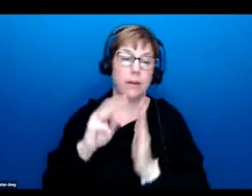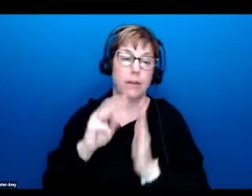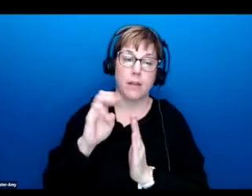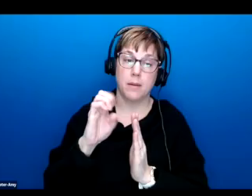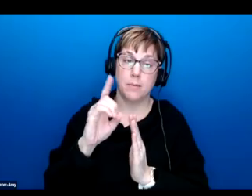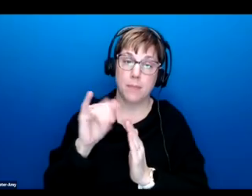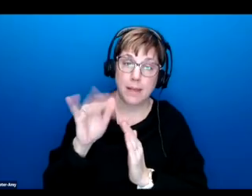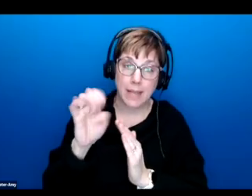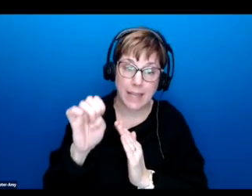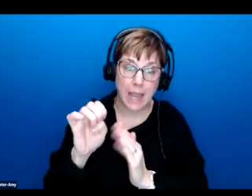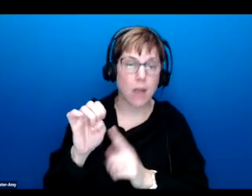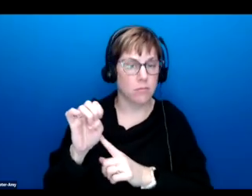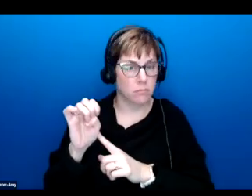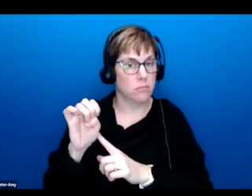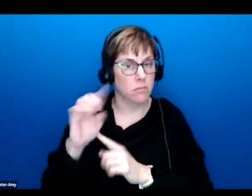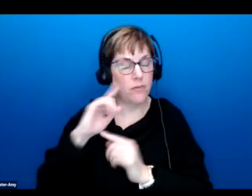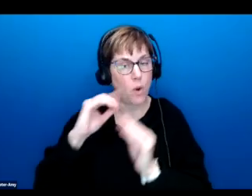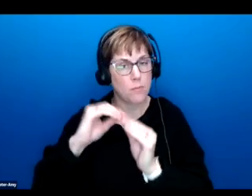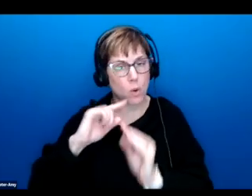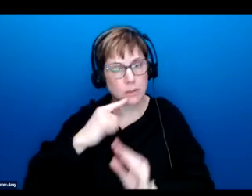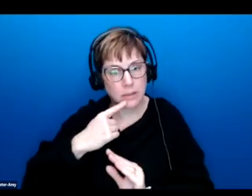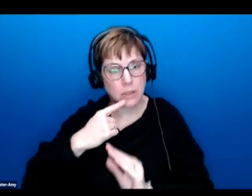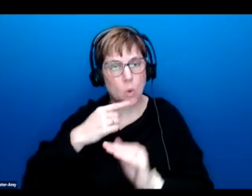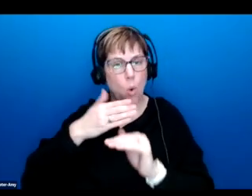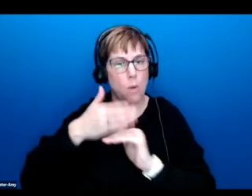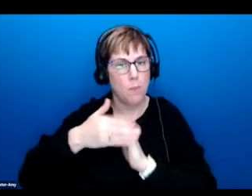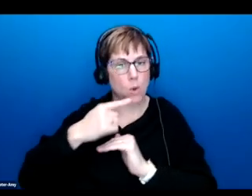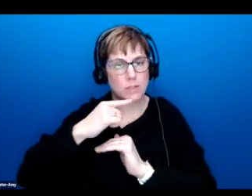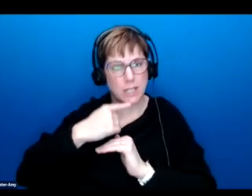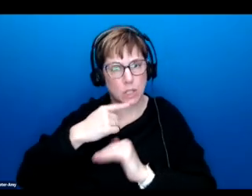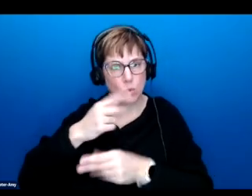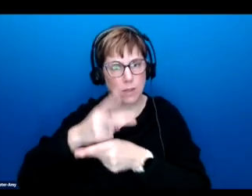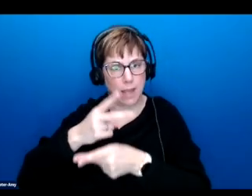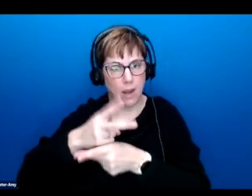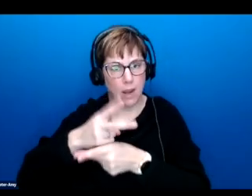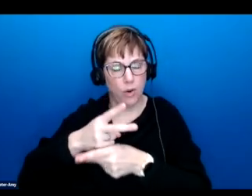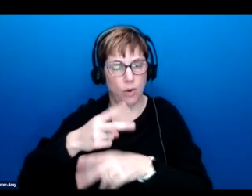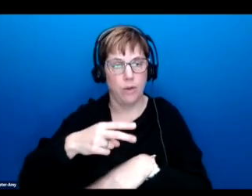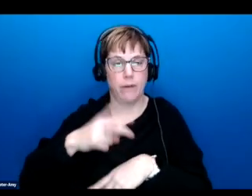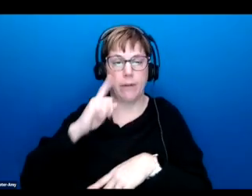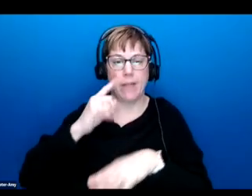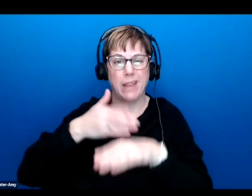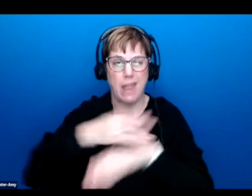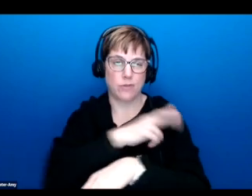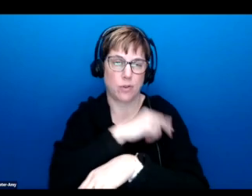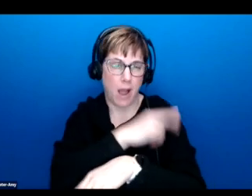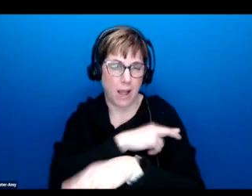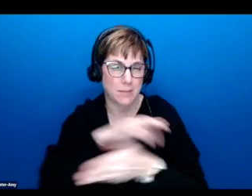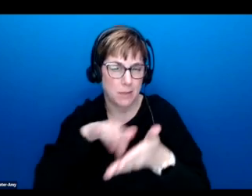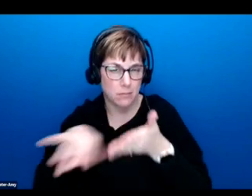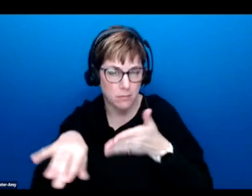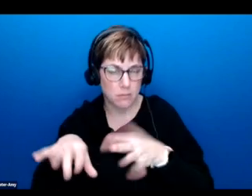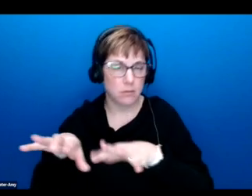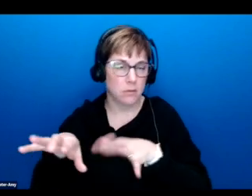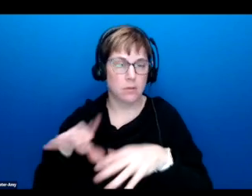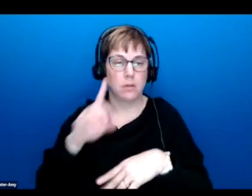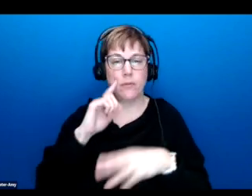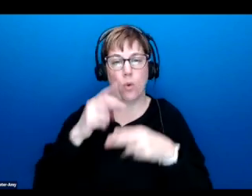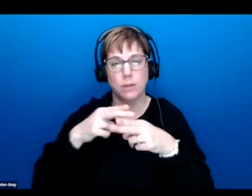particularly for more acute or post acute care situations such as after a hospitalization for a temporary time,